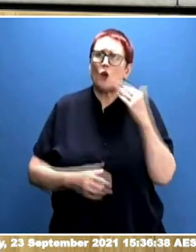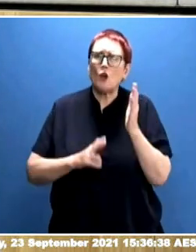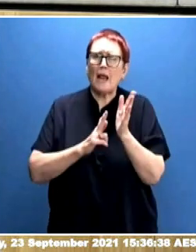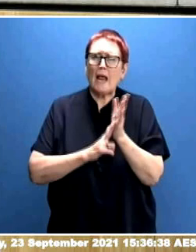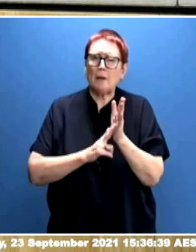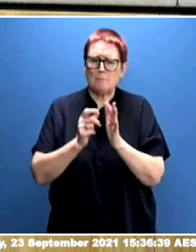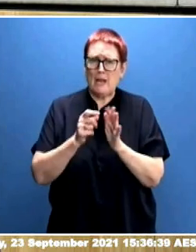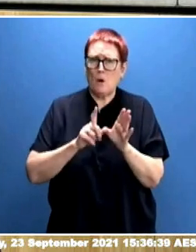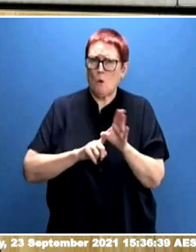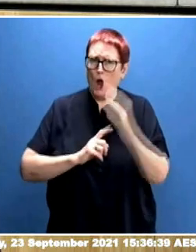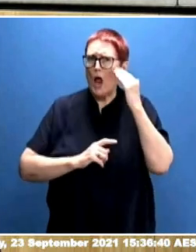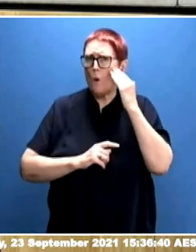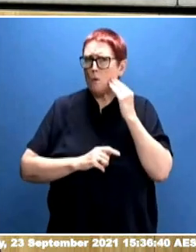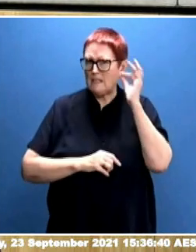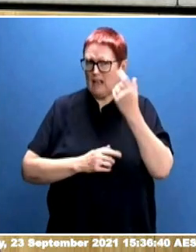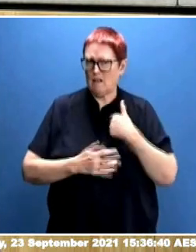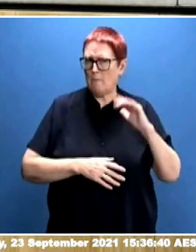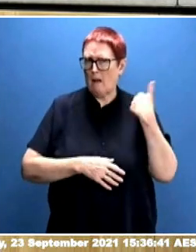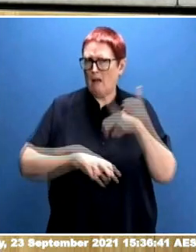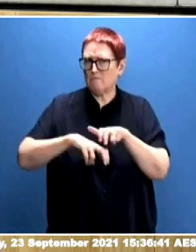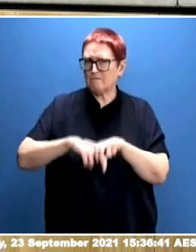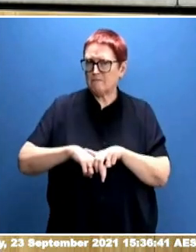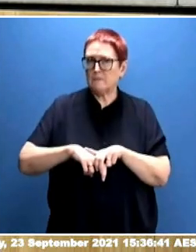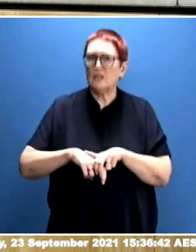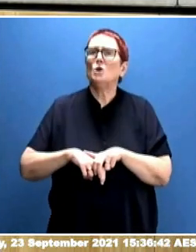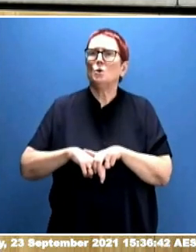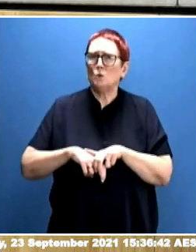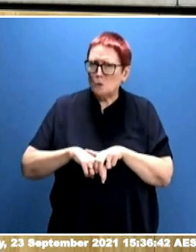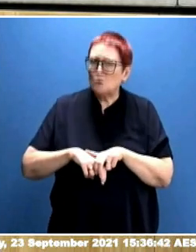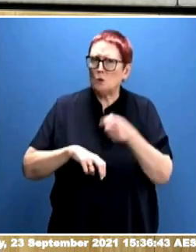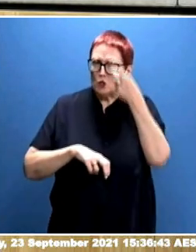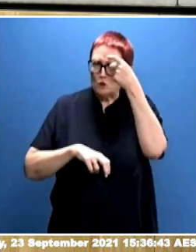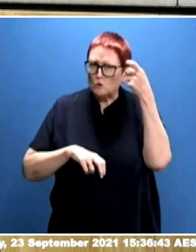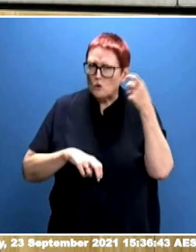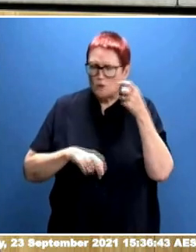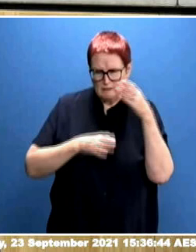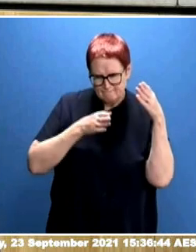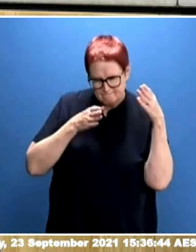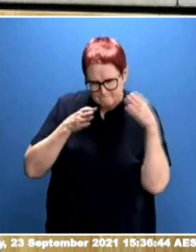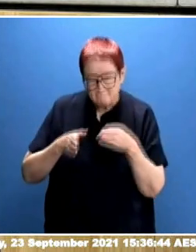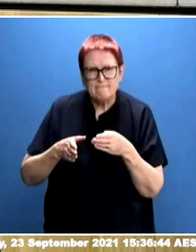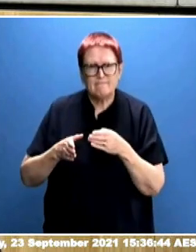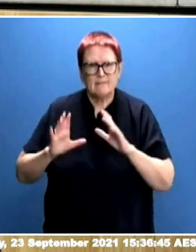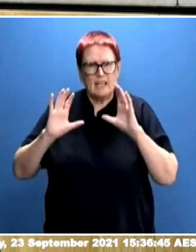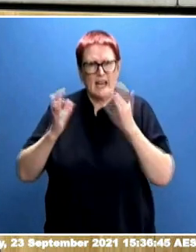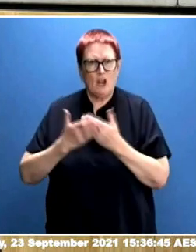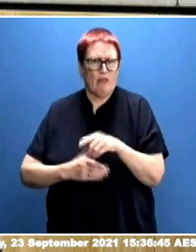trauma has been quite a significant area of development, in terms of